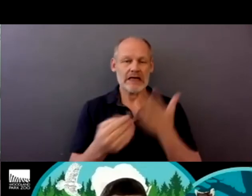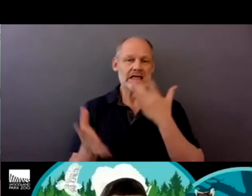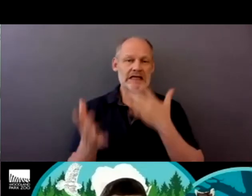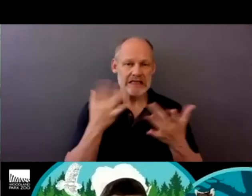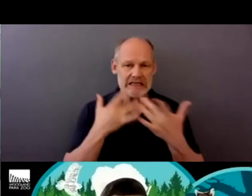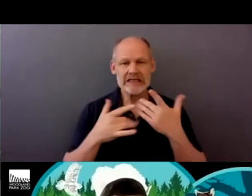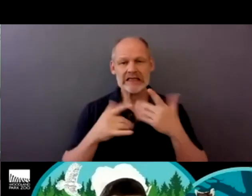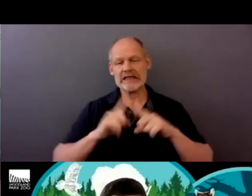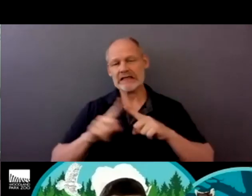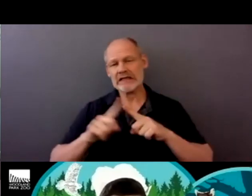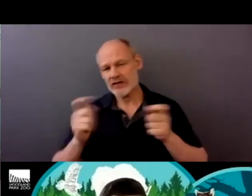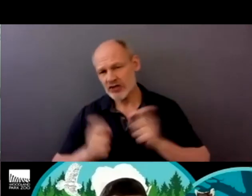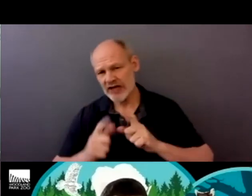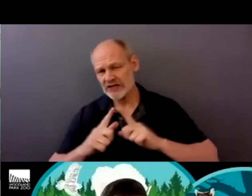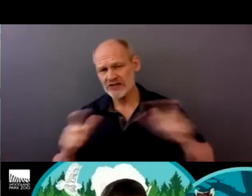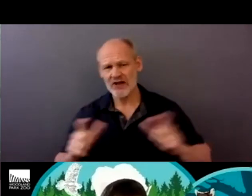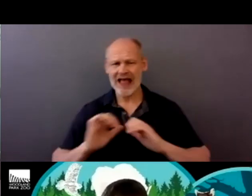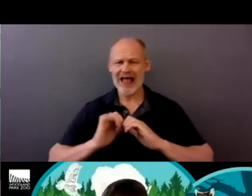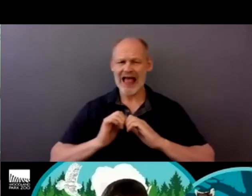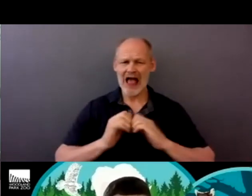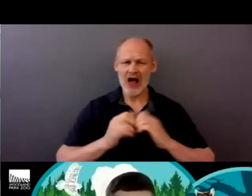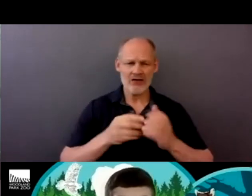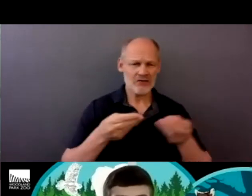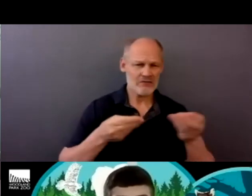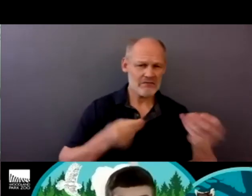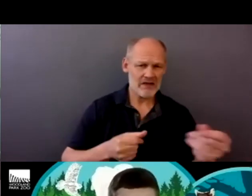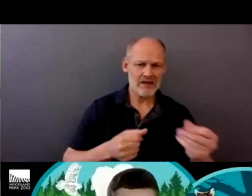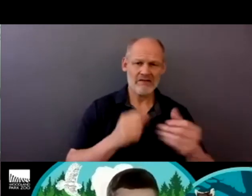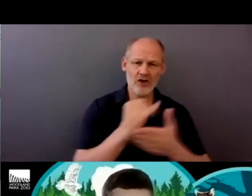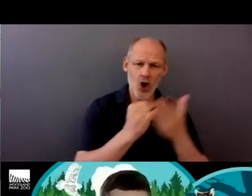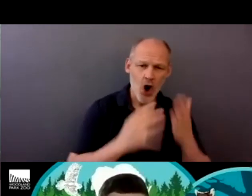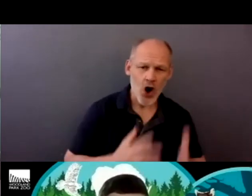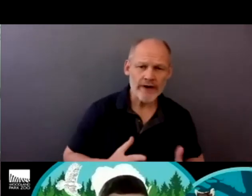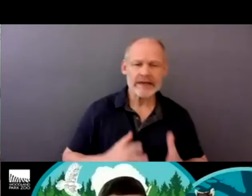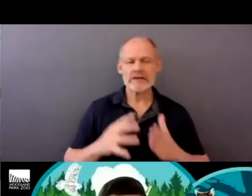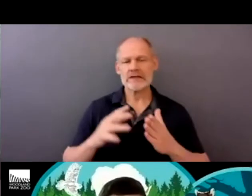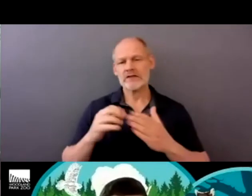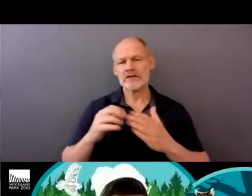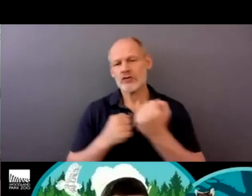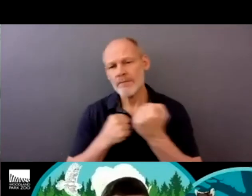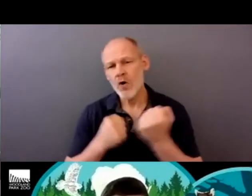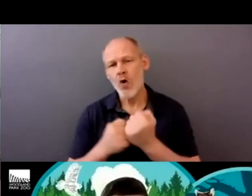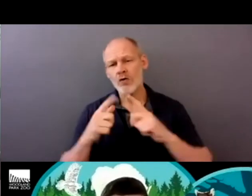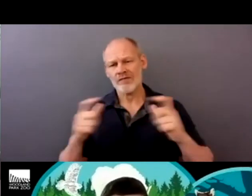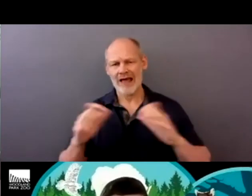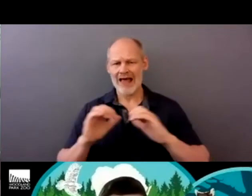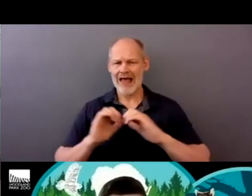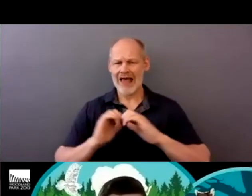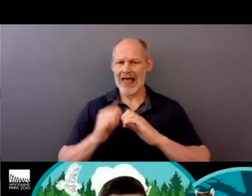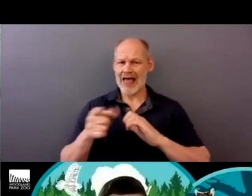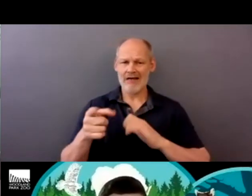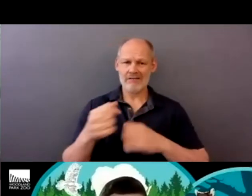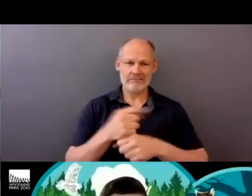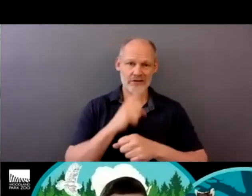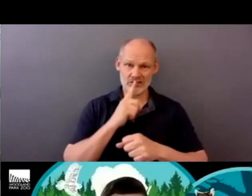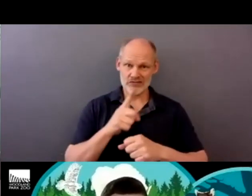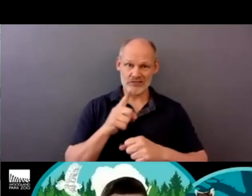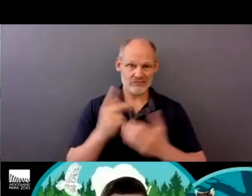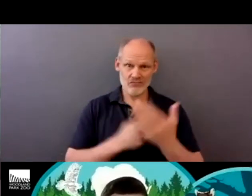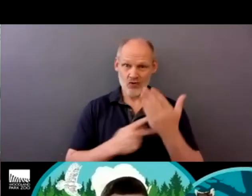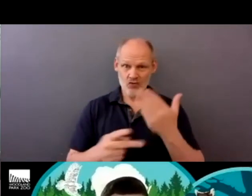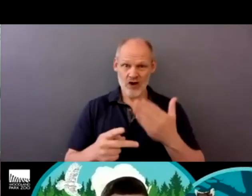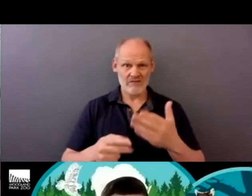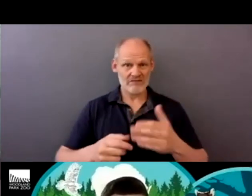to ensure that these accessible hybrid programs continue or expand in the future? And these